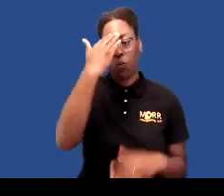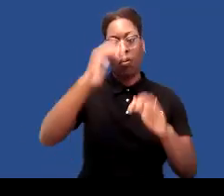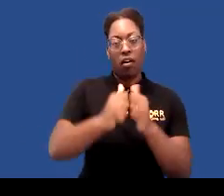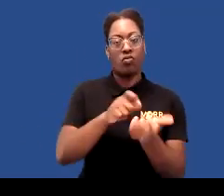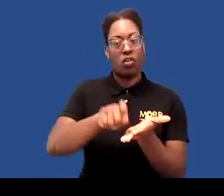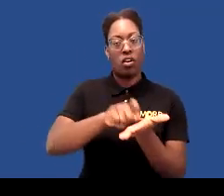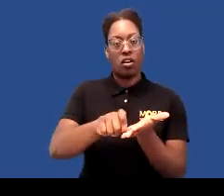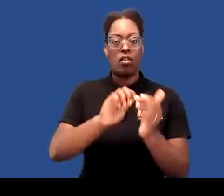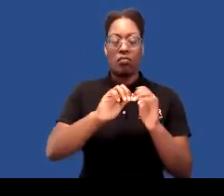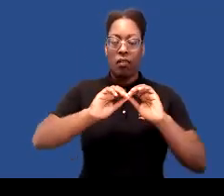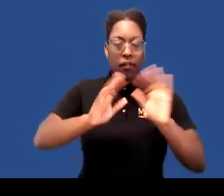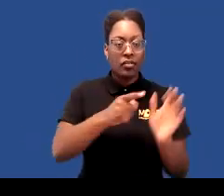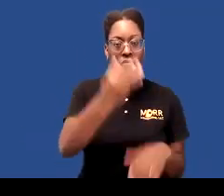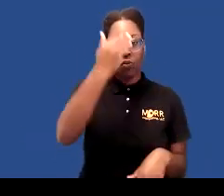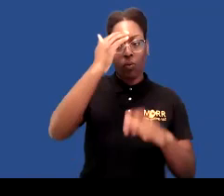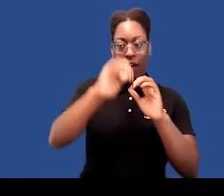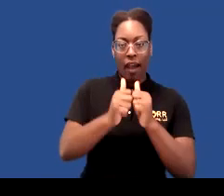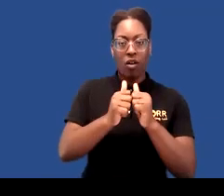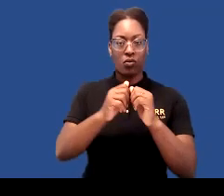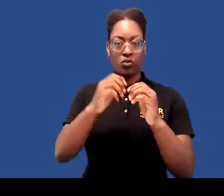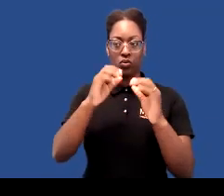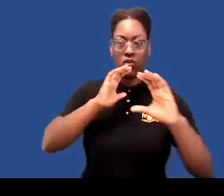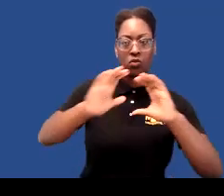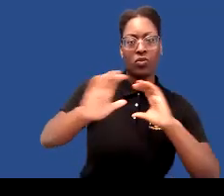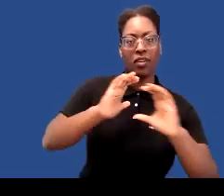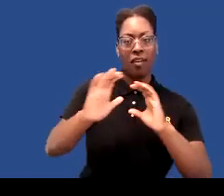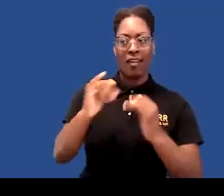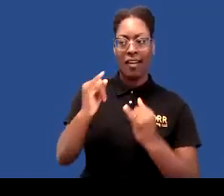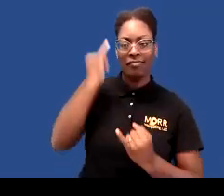And so when it comes to trying to diversify your staff,